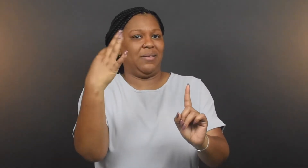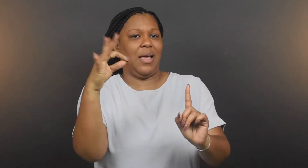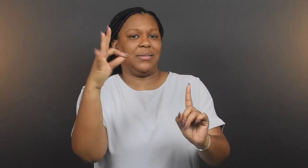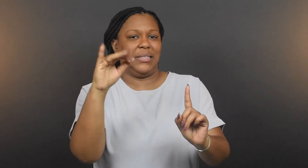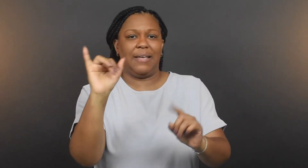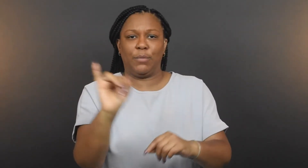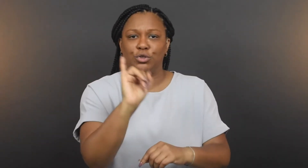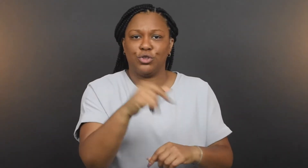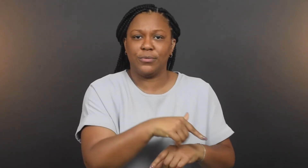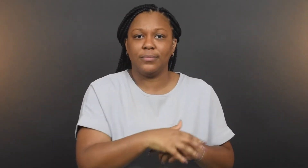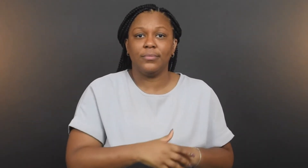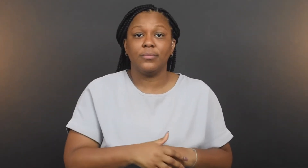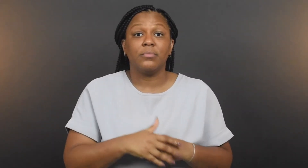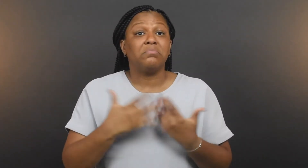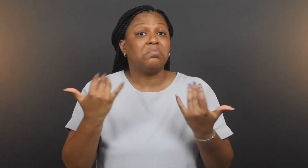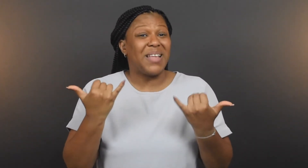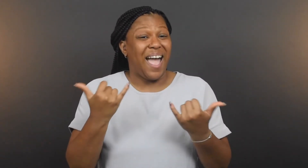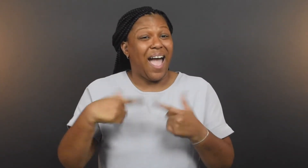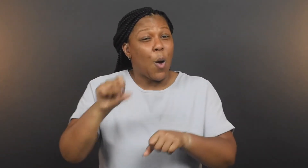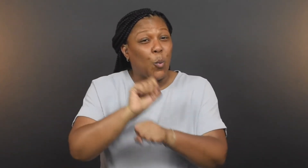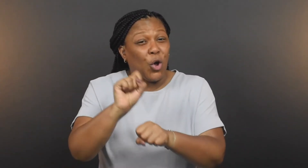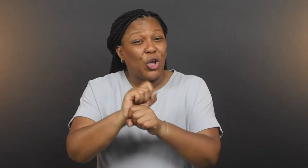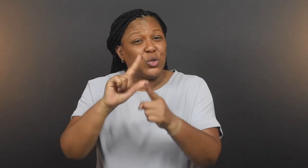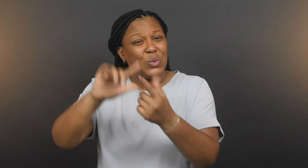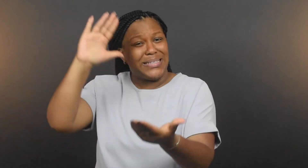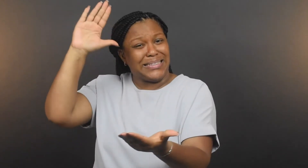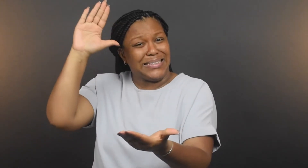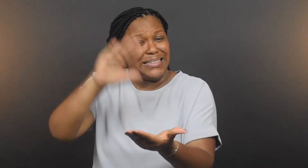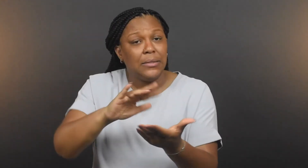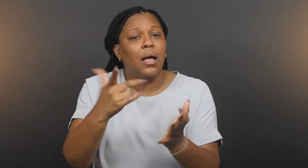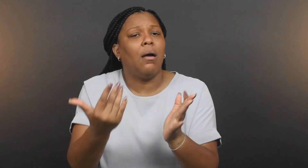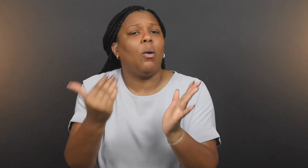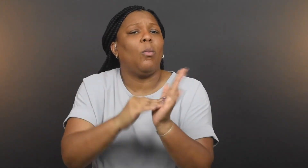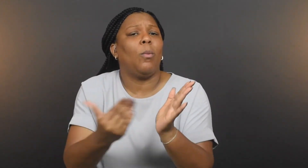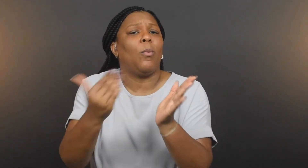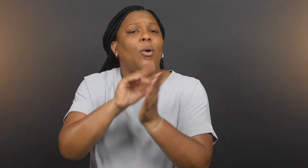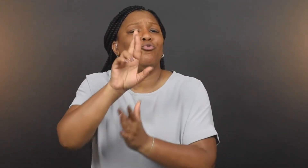to hospital for a COVID-19 infection, and they’re working to reduce relapses.